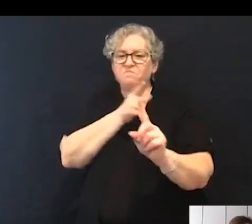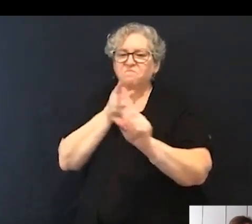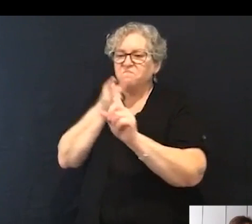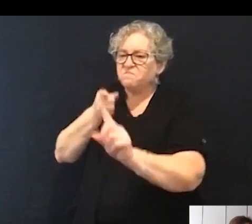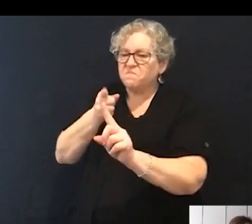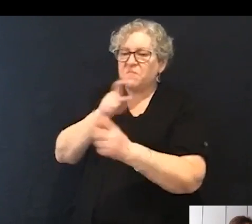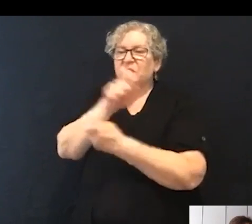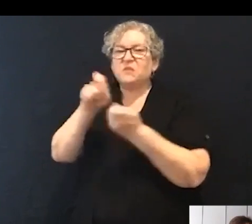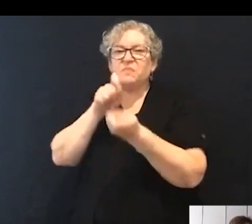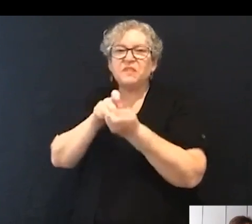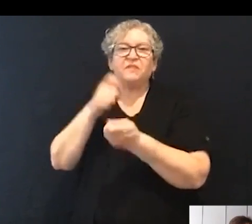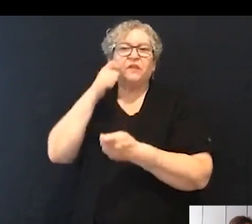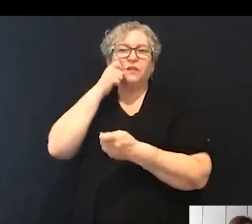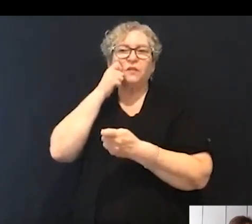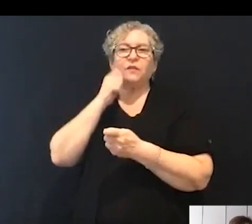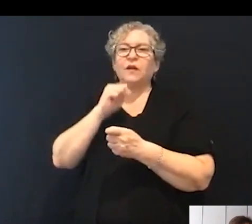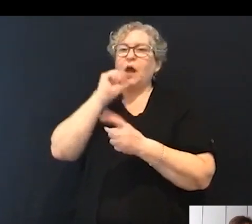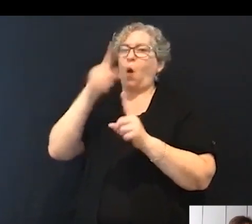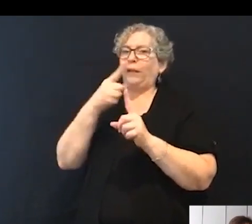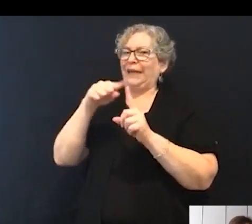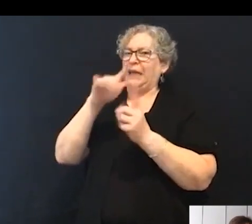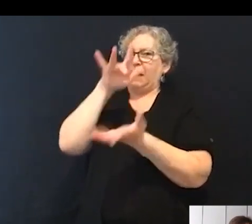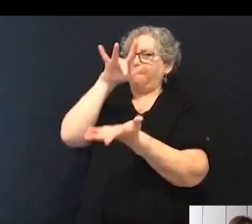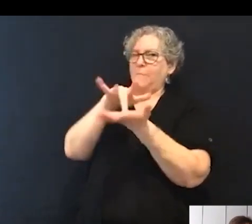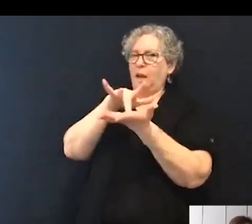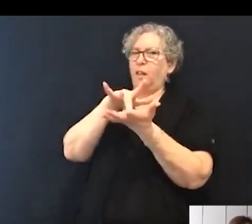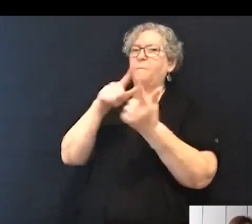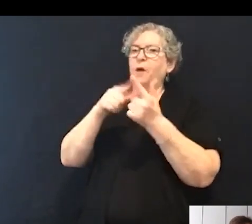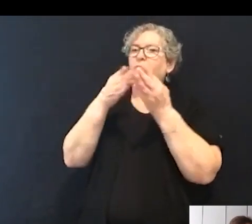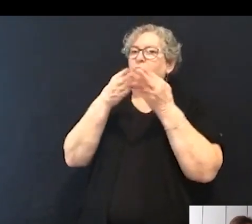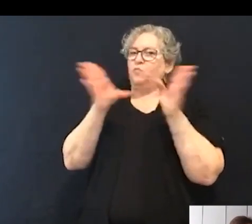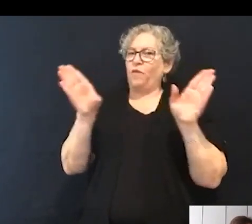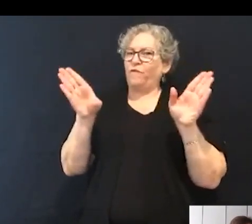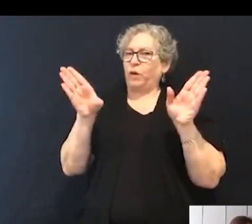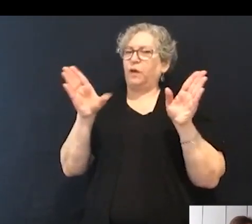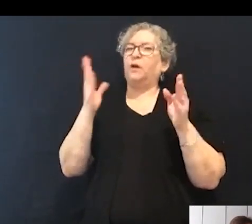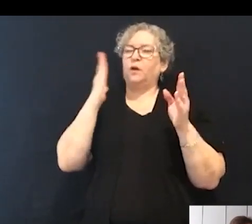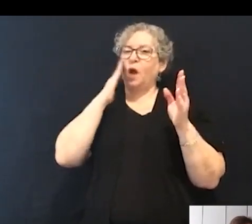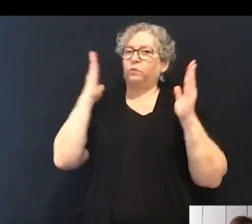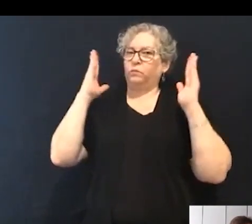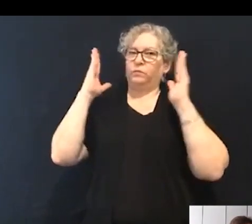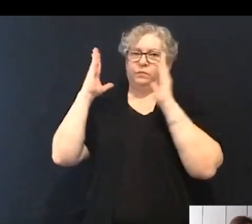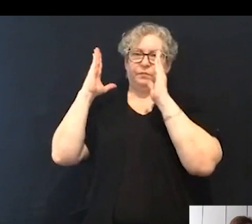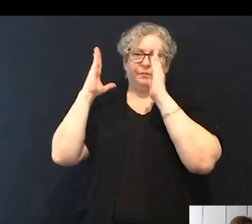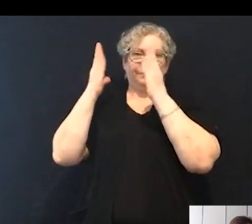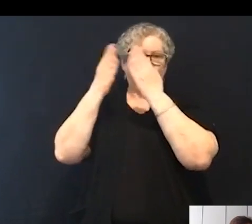not only in the center but also in the periphery. And you all know that, in Ushers and retinitis pigmentosa,